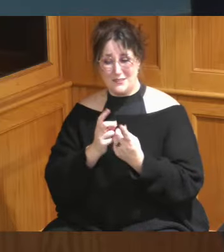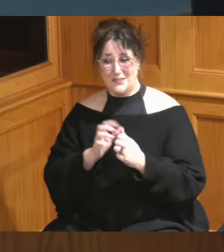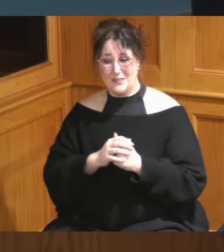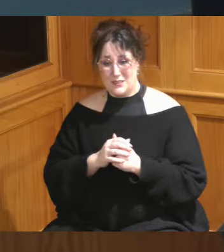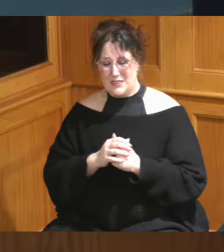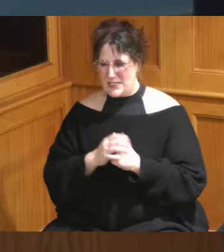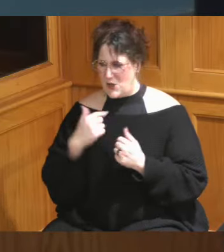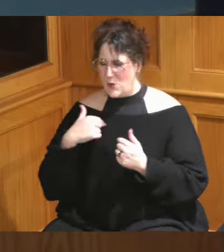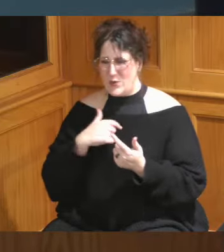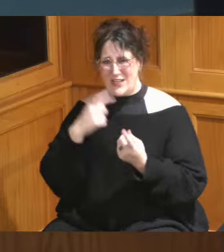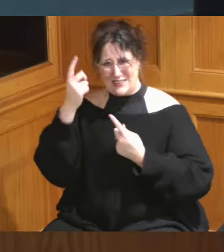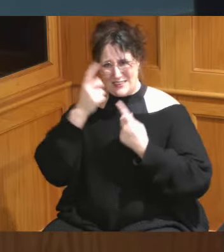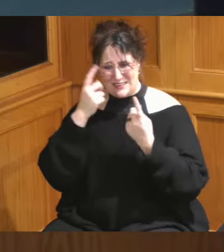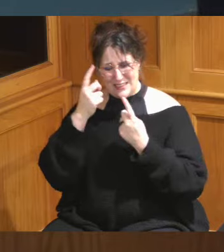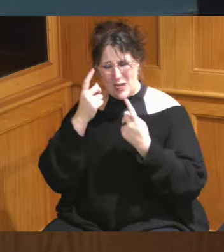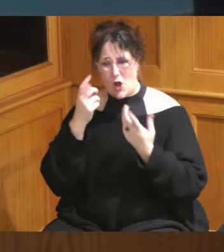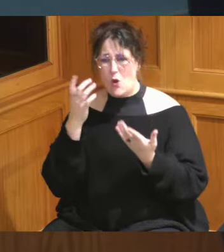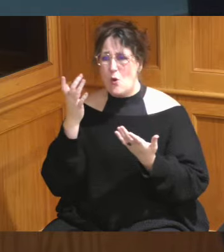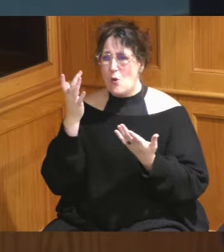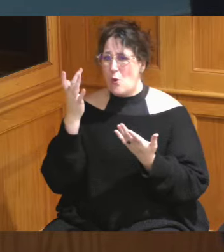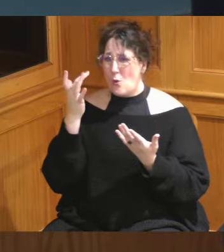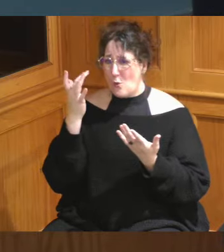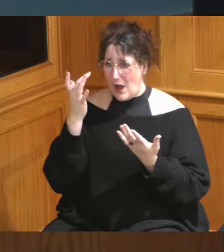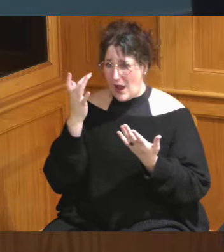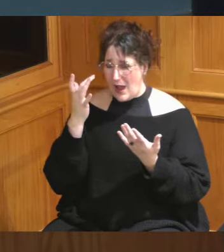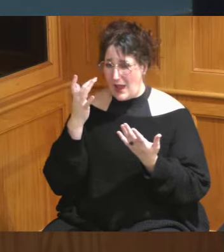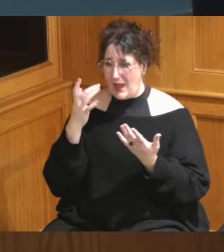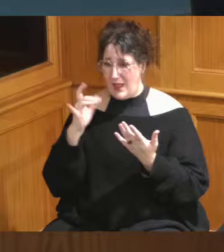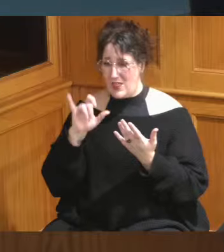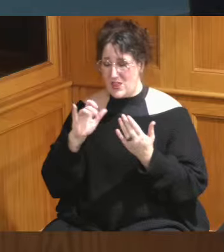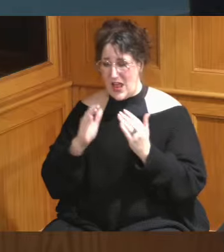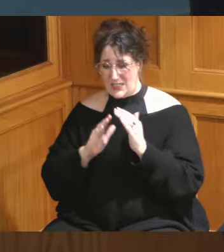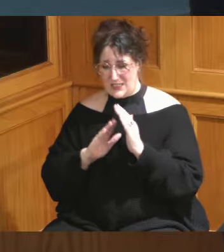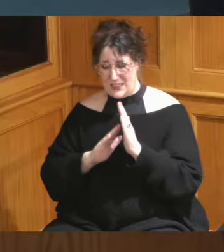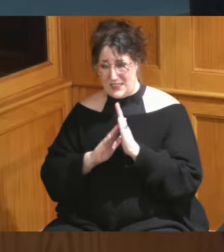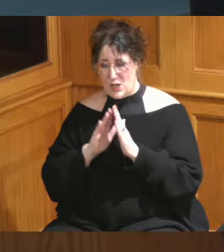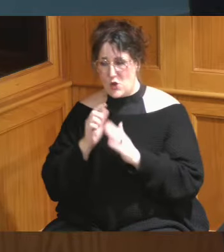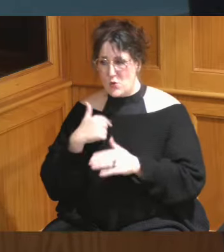you think about though what drove the increase because we've got a like a 3% increase in this